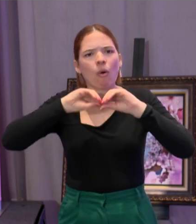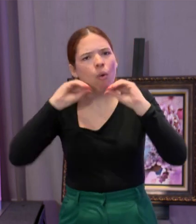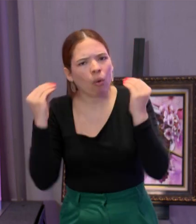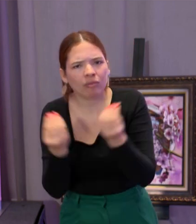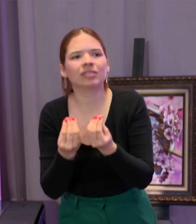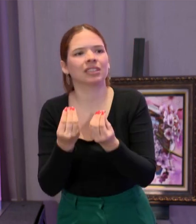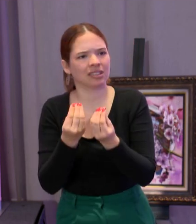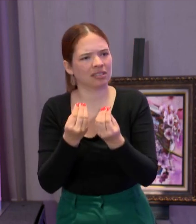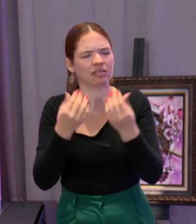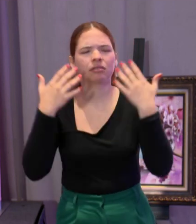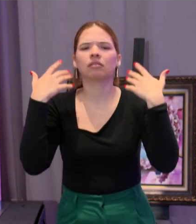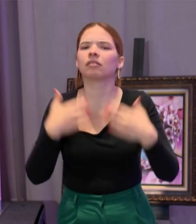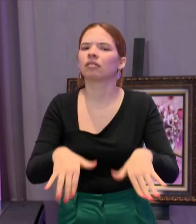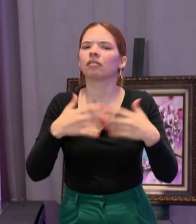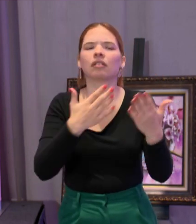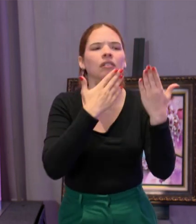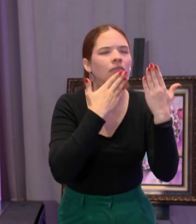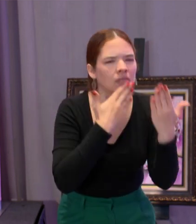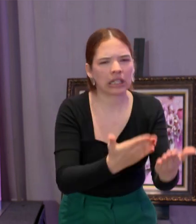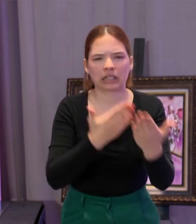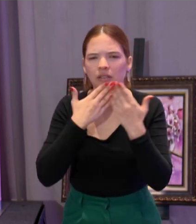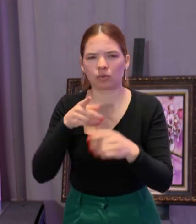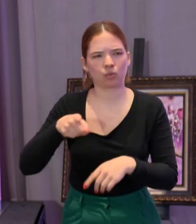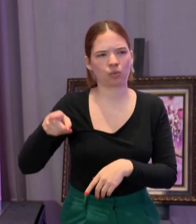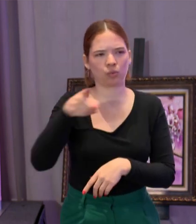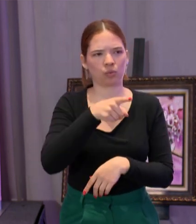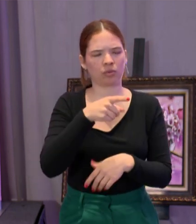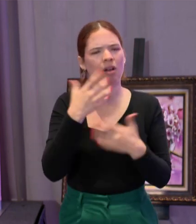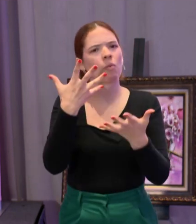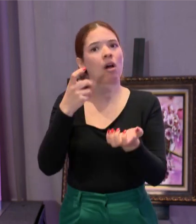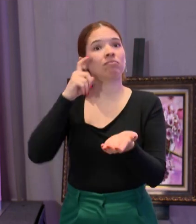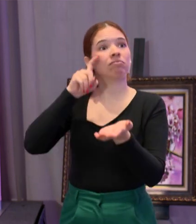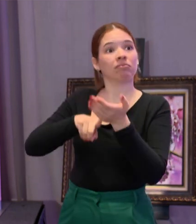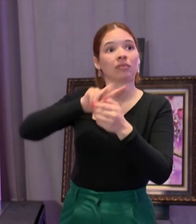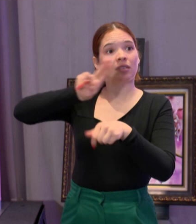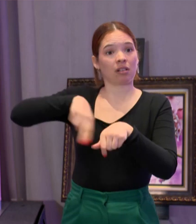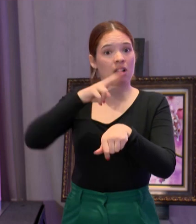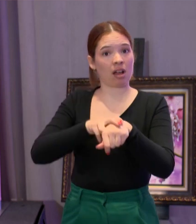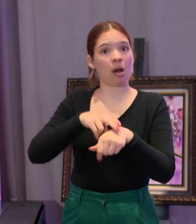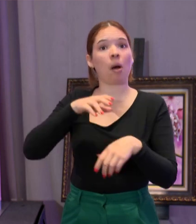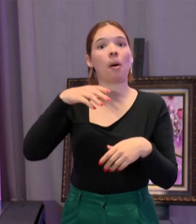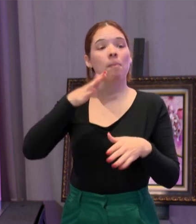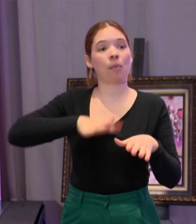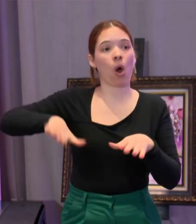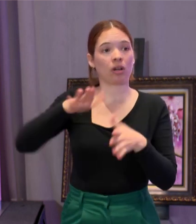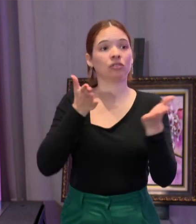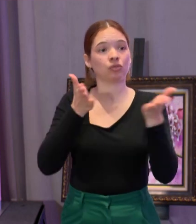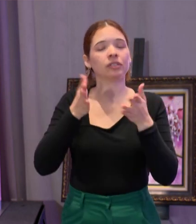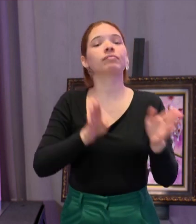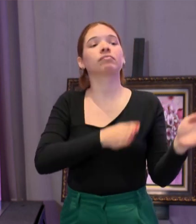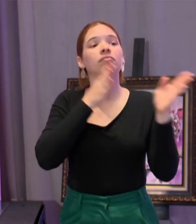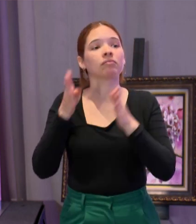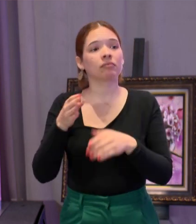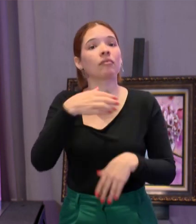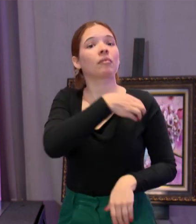I WOULD LIKE TO ESPECIALLY ACKNOWLEDGE TO THE NATIONAL PARK SERVICE THE EMBASSY OF JAPAN, SPECIAL THANKS AS WELL TO THE